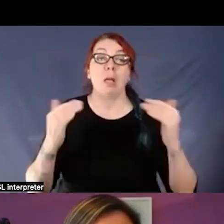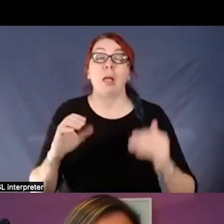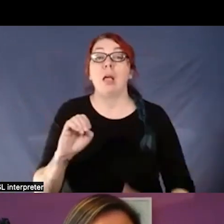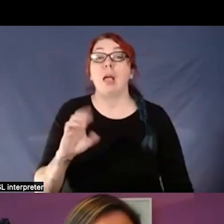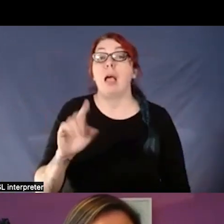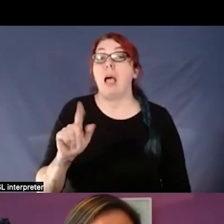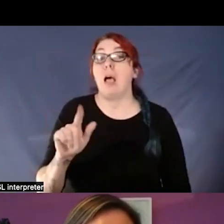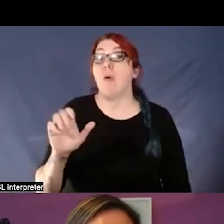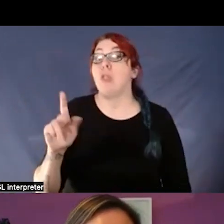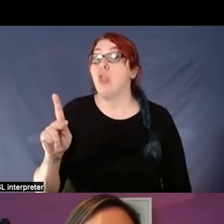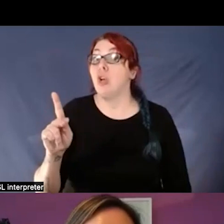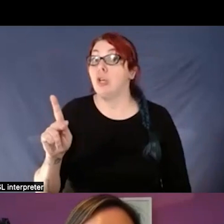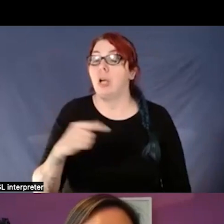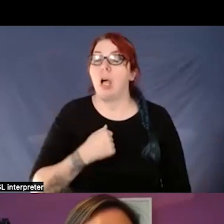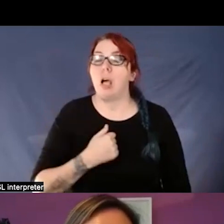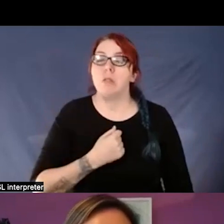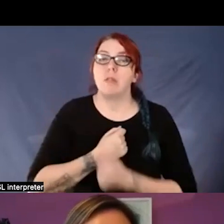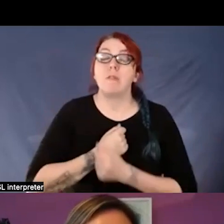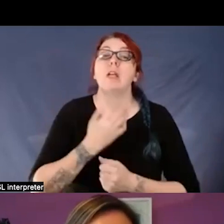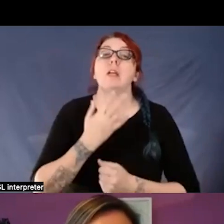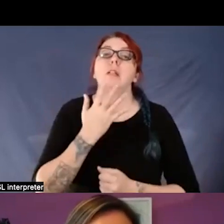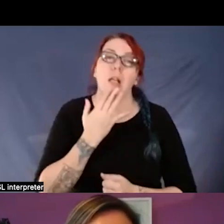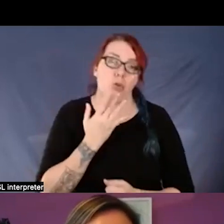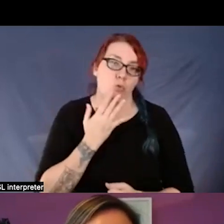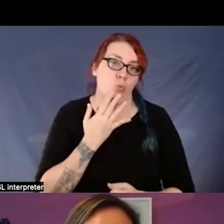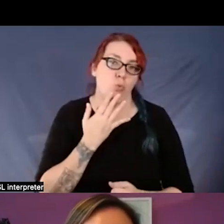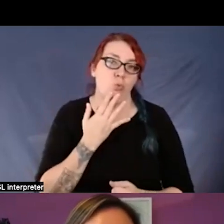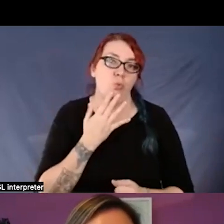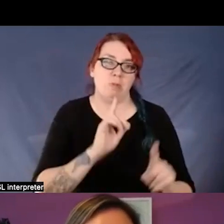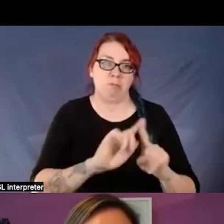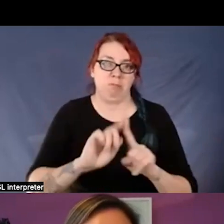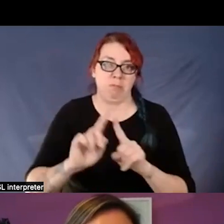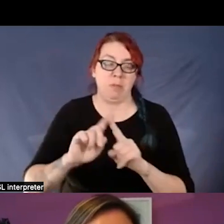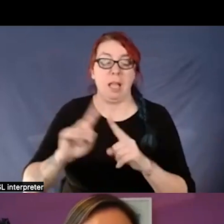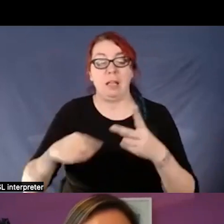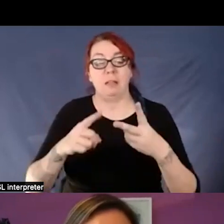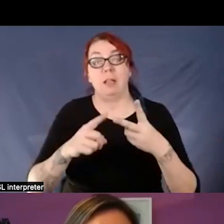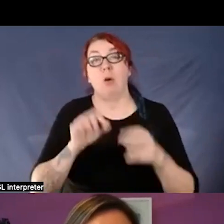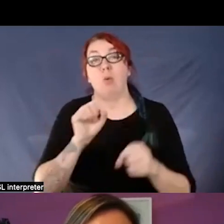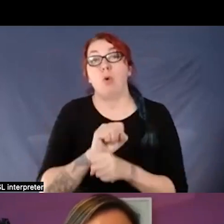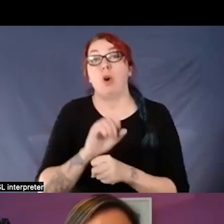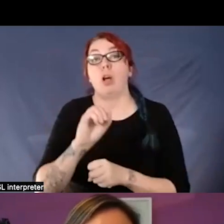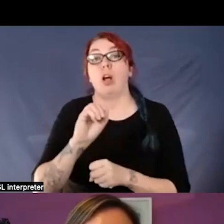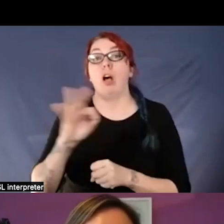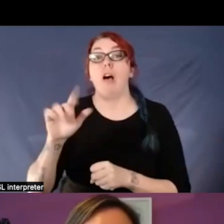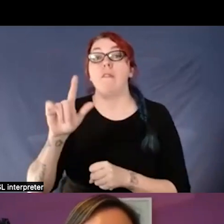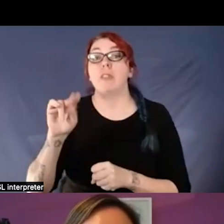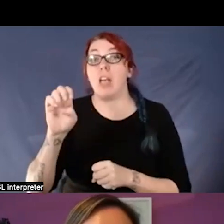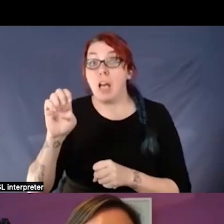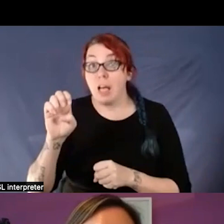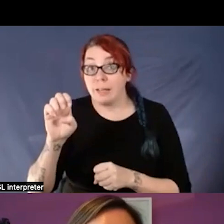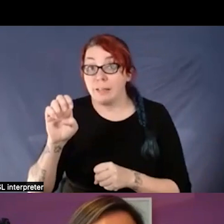categories, the work offline button, and the delay delivery option. So in the morning,